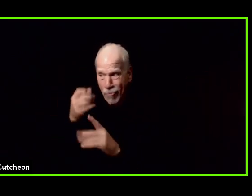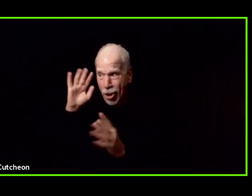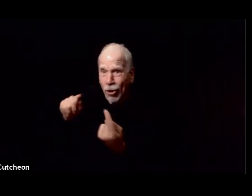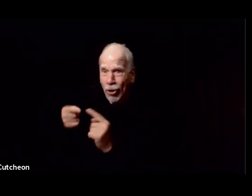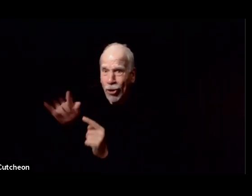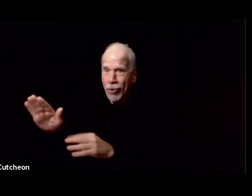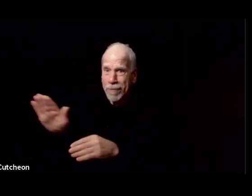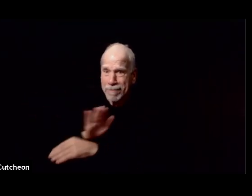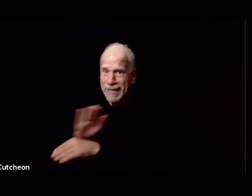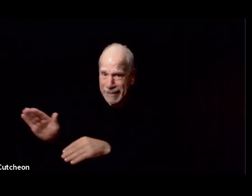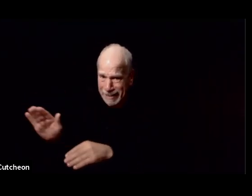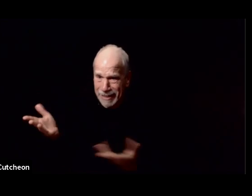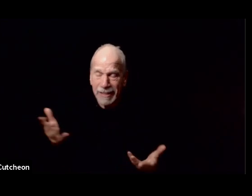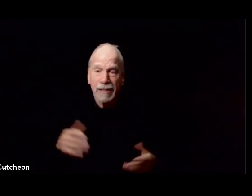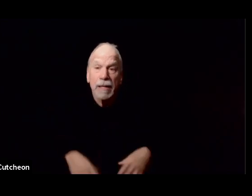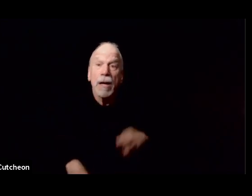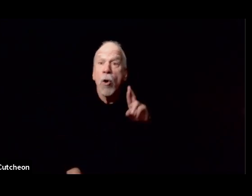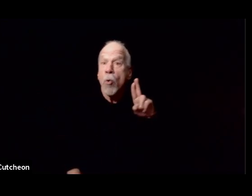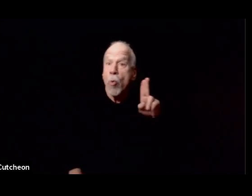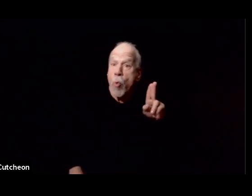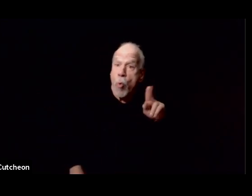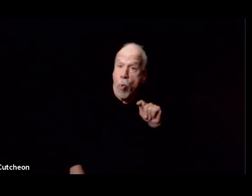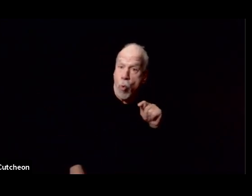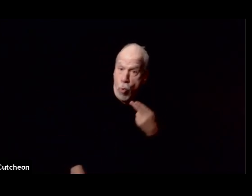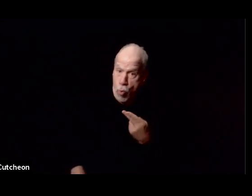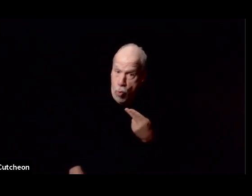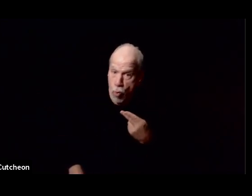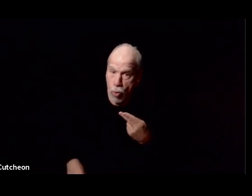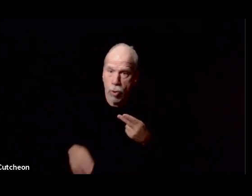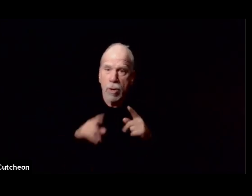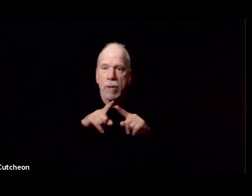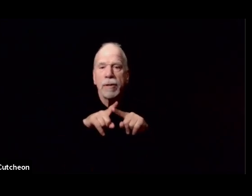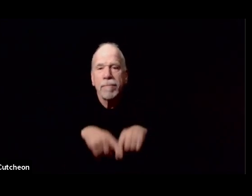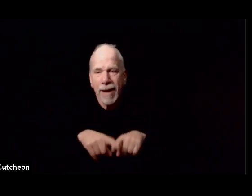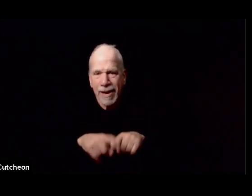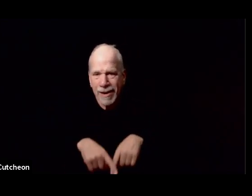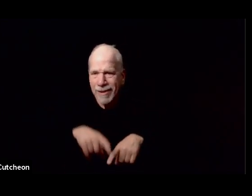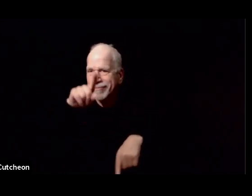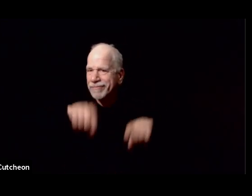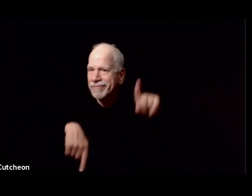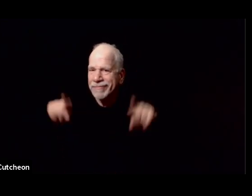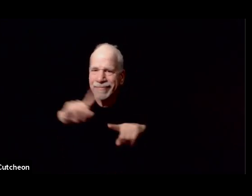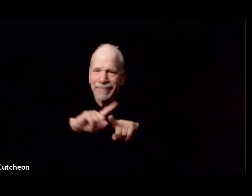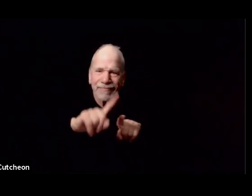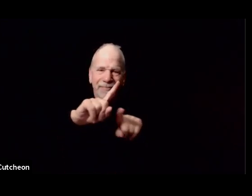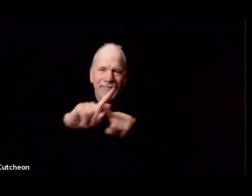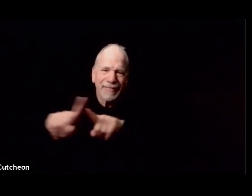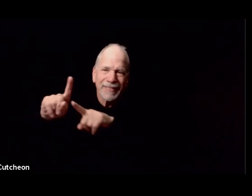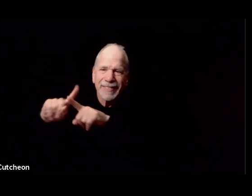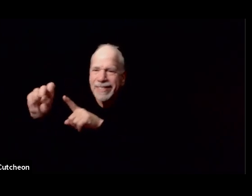on a number of factors, as the Commissioner was describing, and what we're also finding